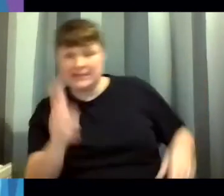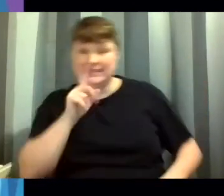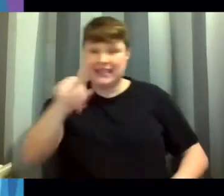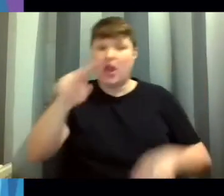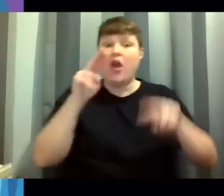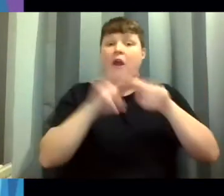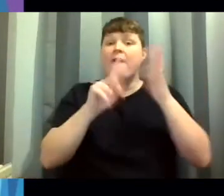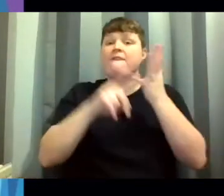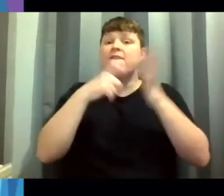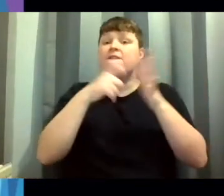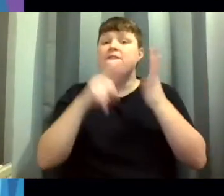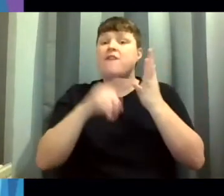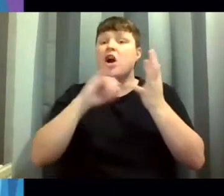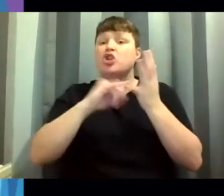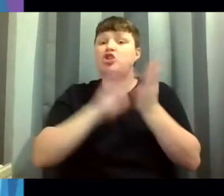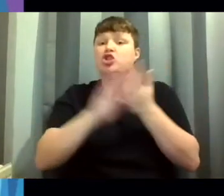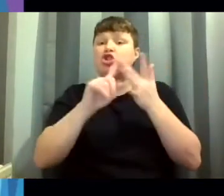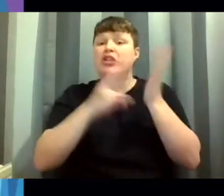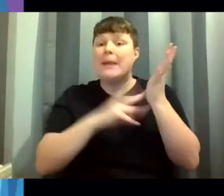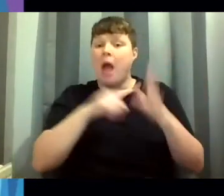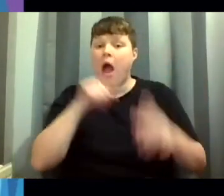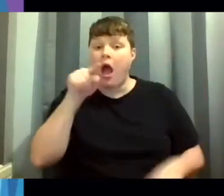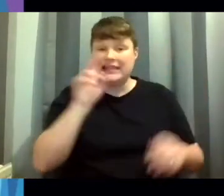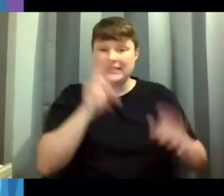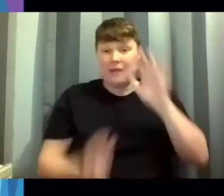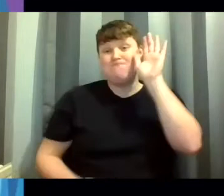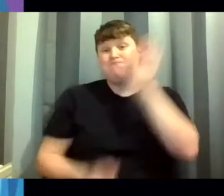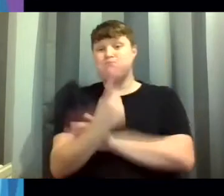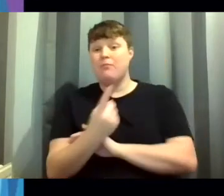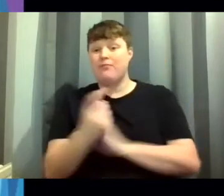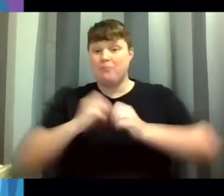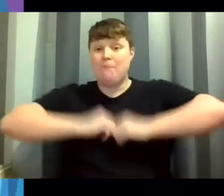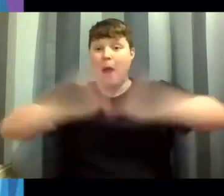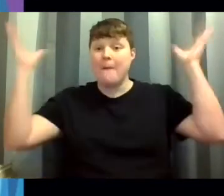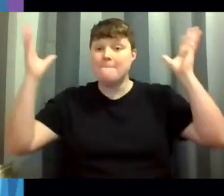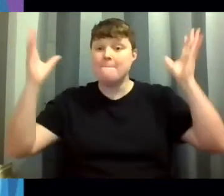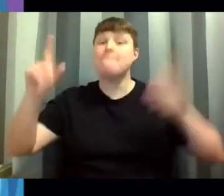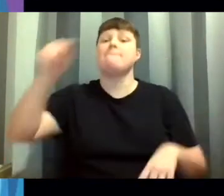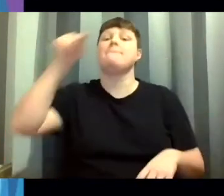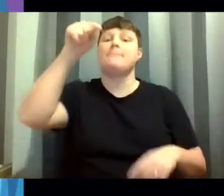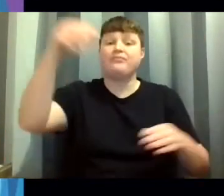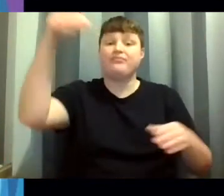reactant coolant levels after the incident. It's worth noting that the speckles on here are